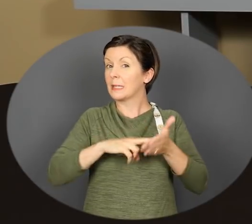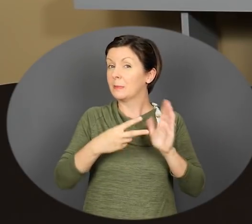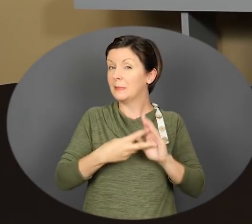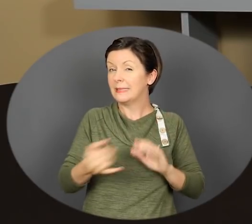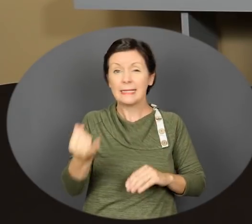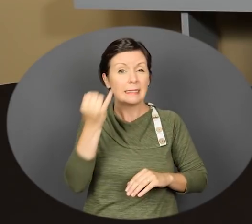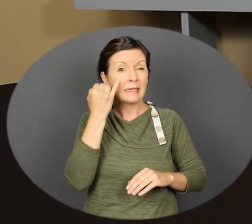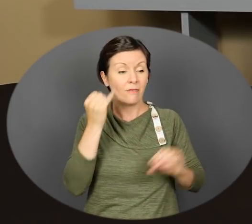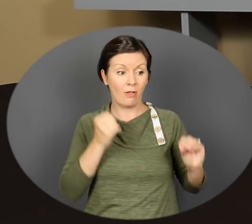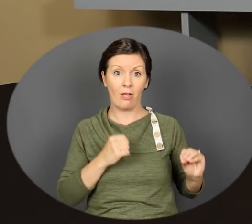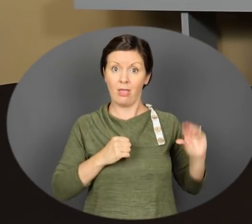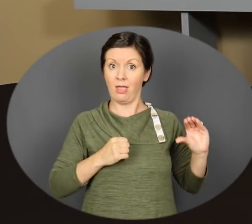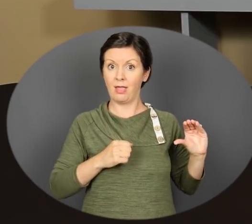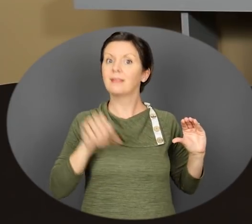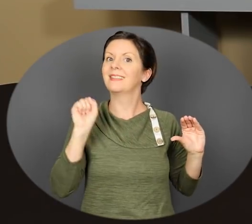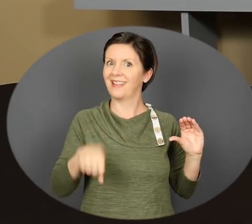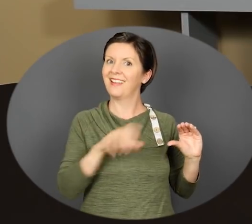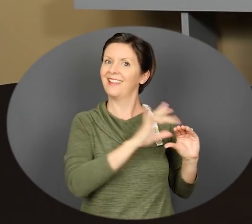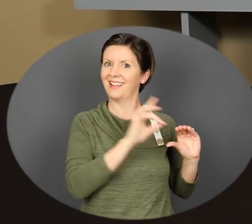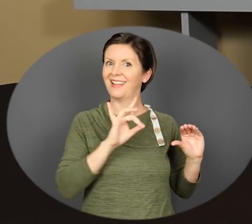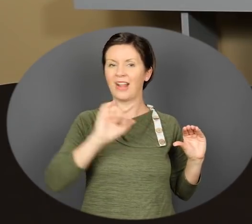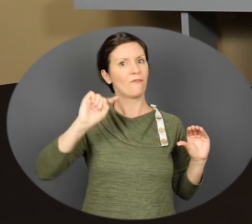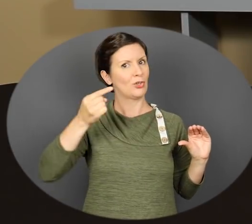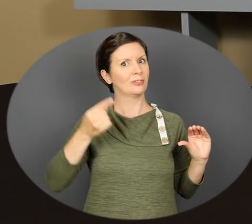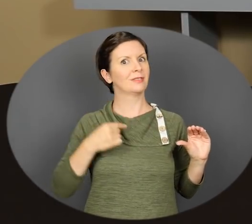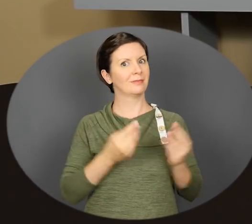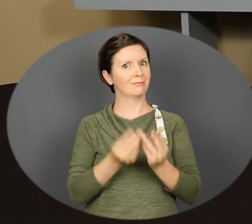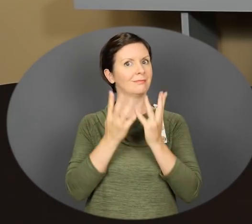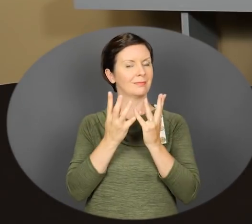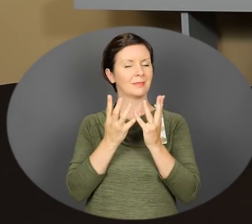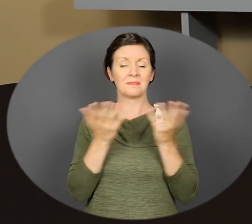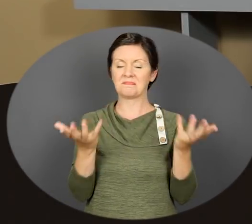become available I’ll be able to draw from them first. Now how could that happen, well